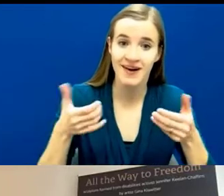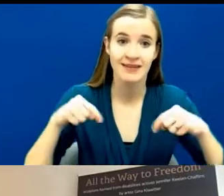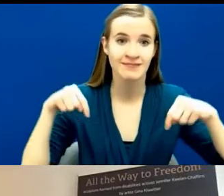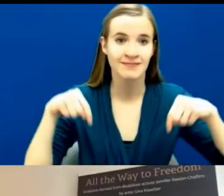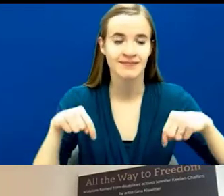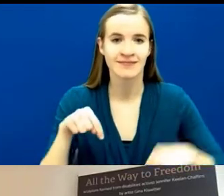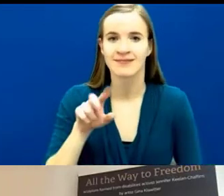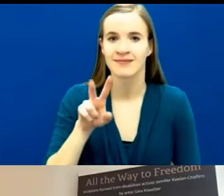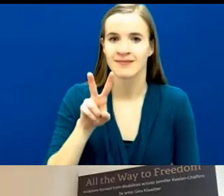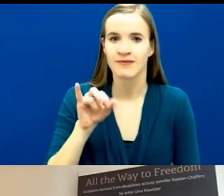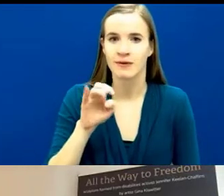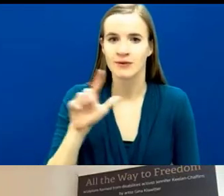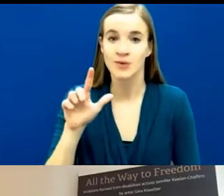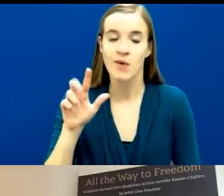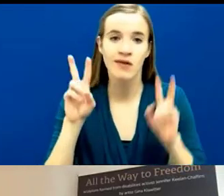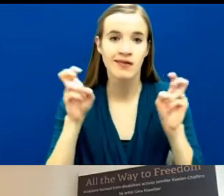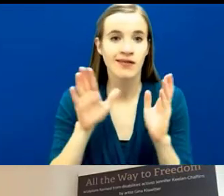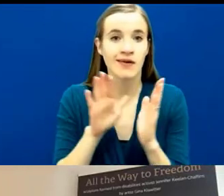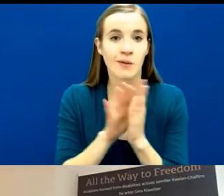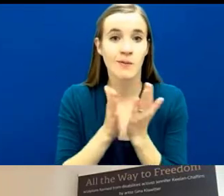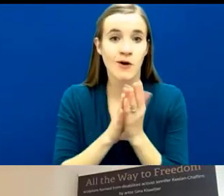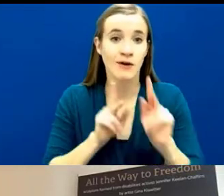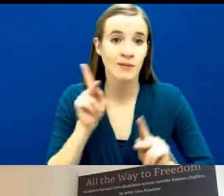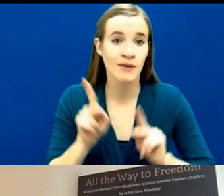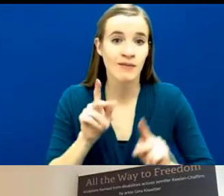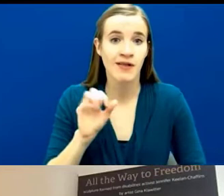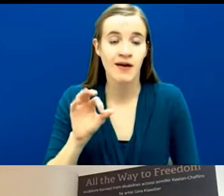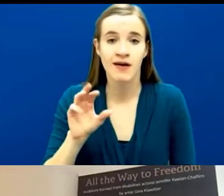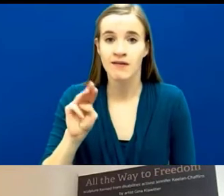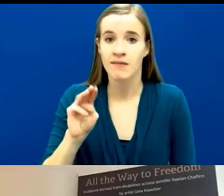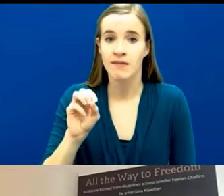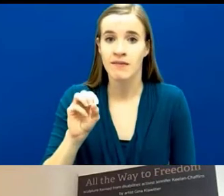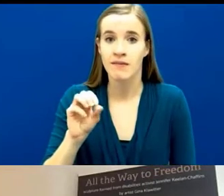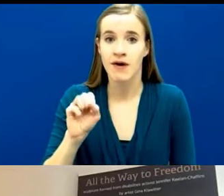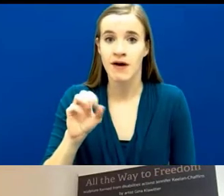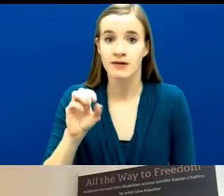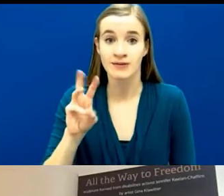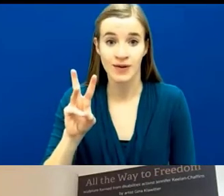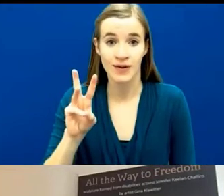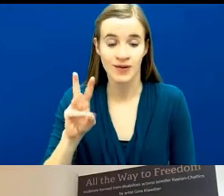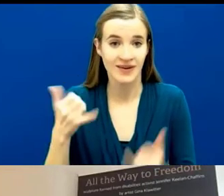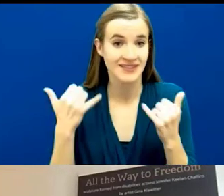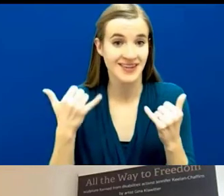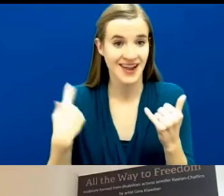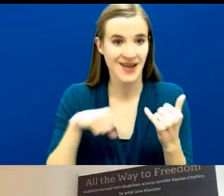Book People of Moscow. Today we're celebrating "All the Way to the Top" as